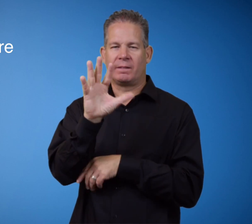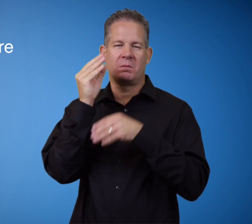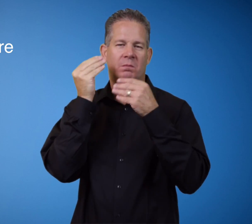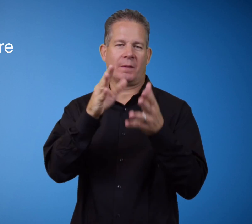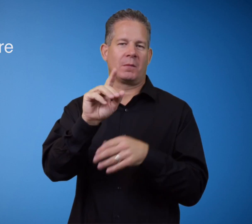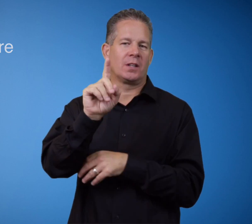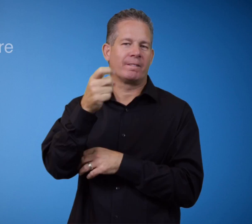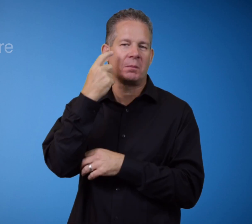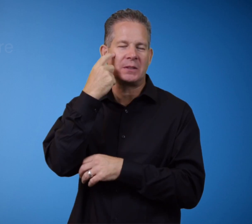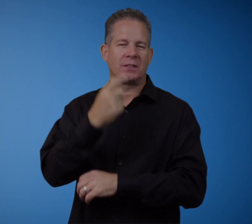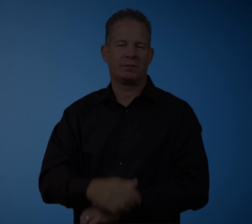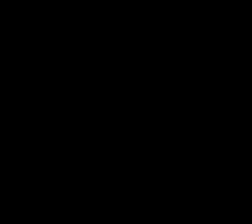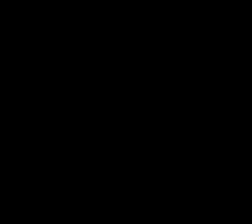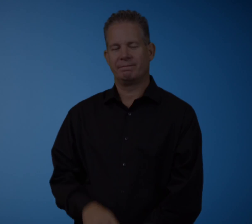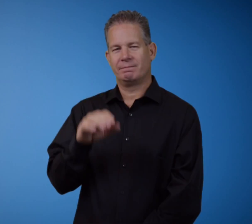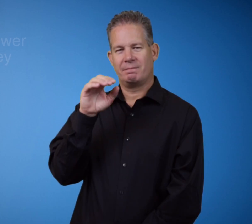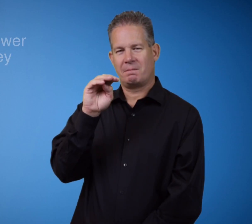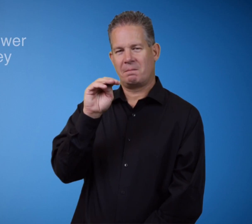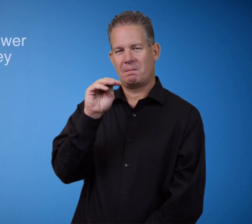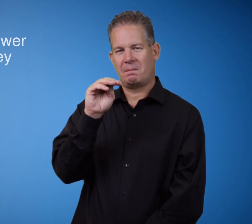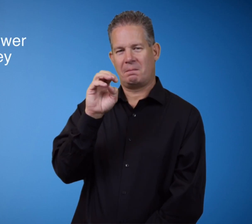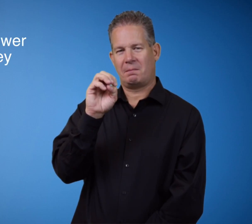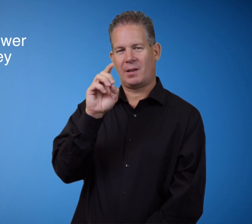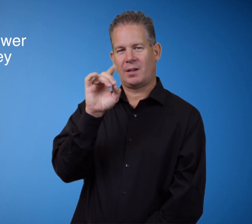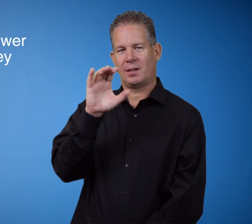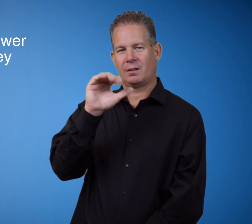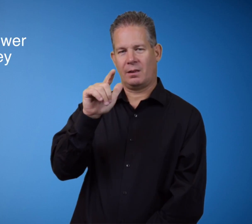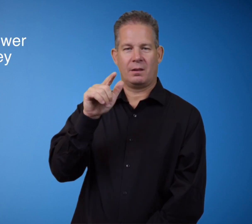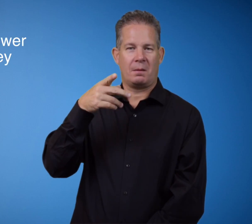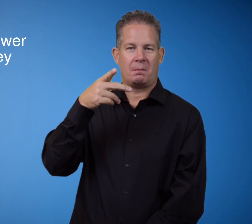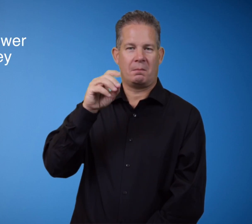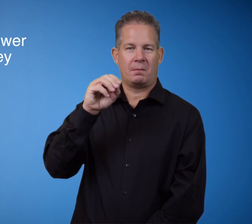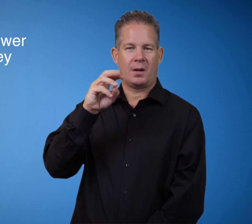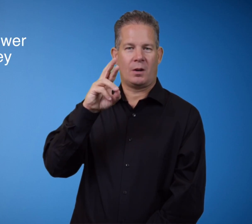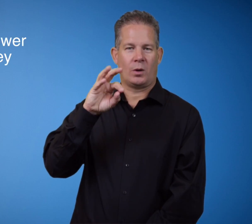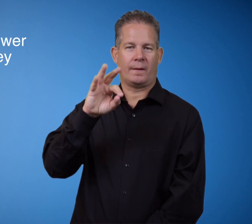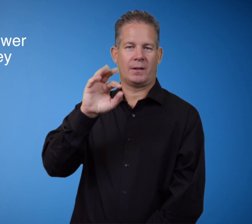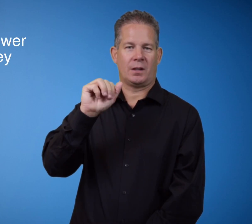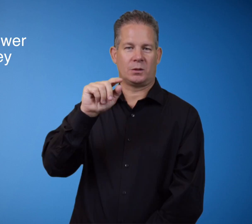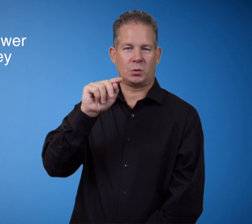or are over 65 years of age that is provided by the government. Medical power of attorney.